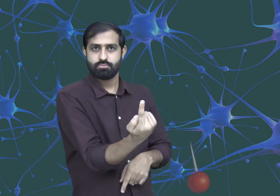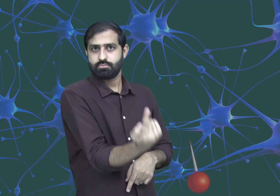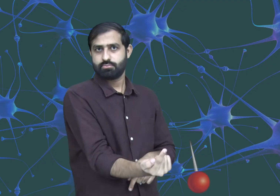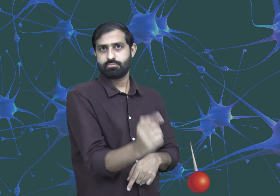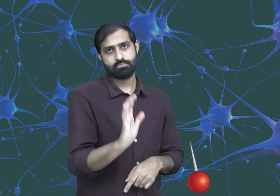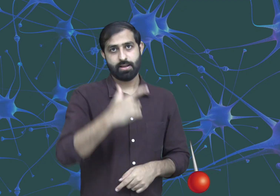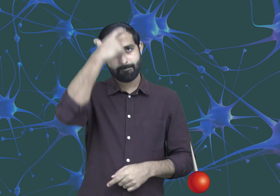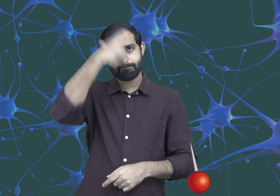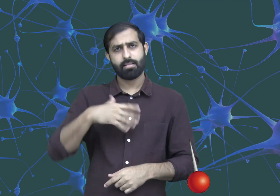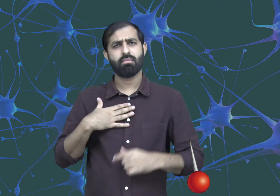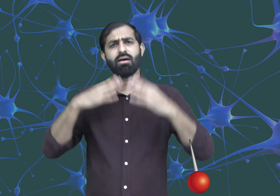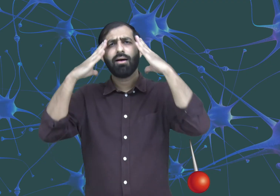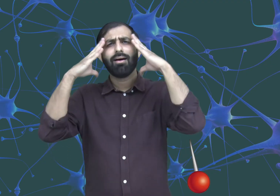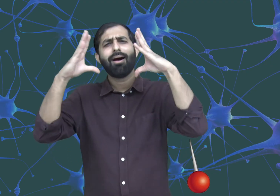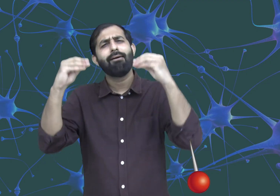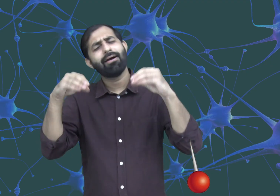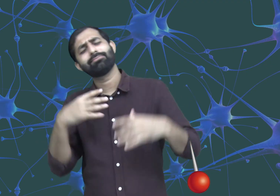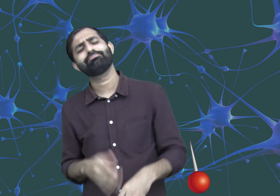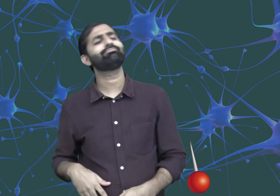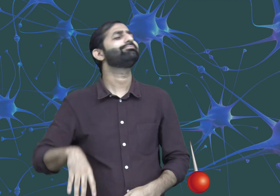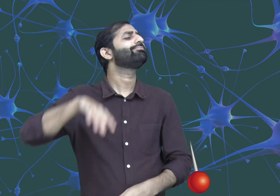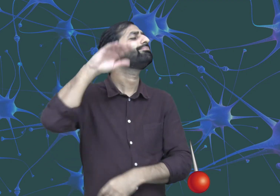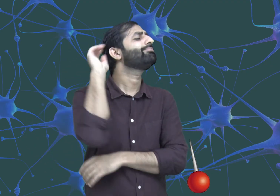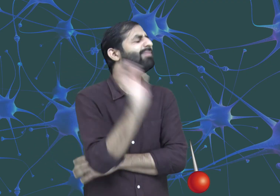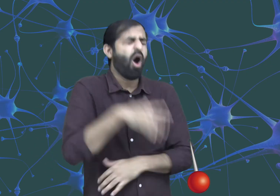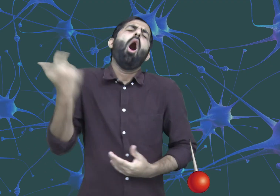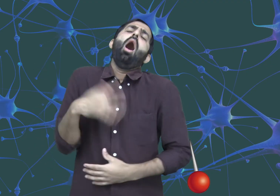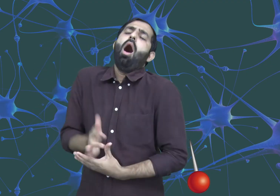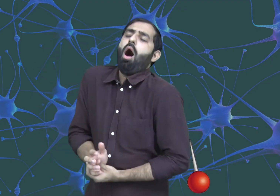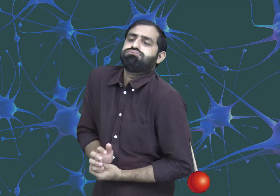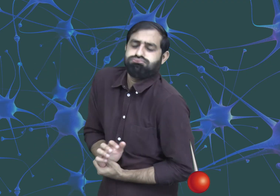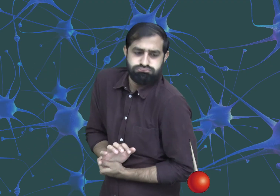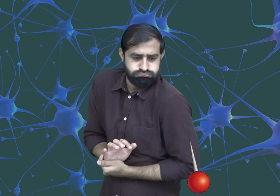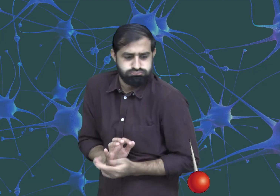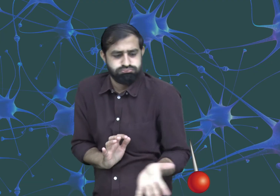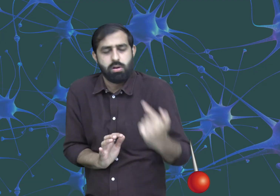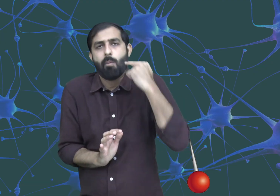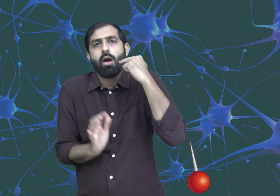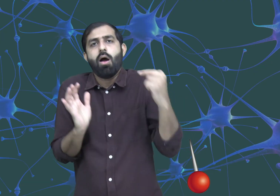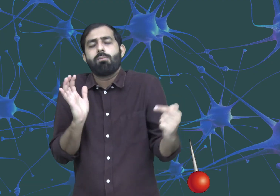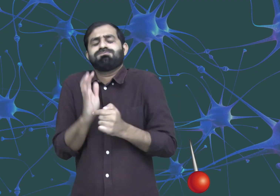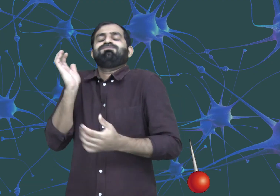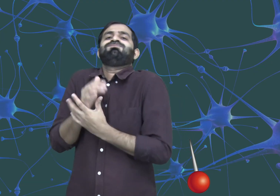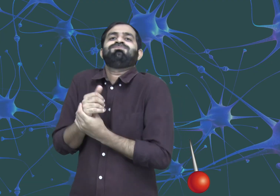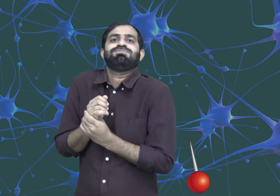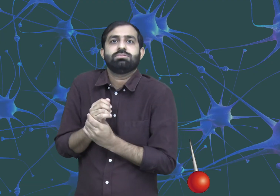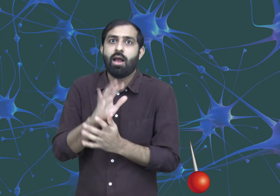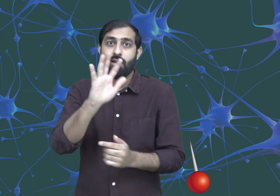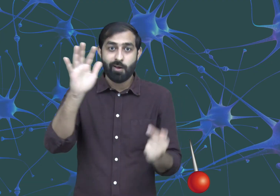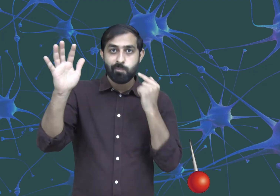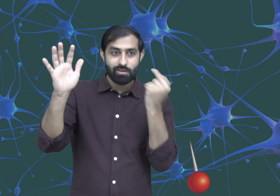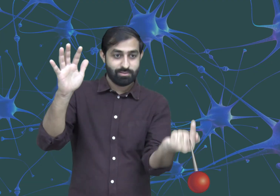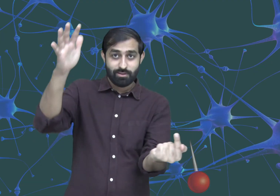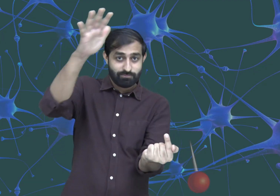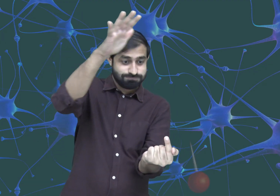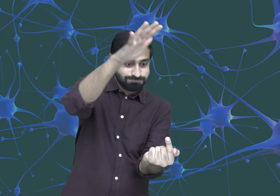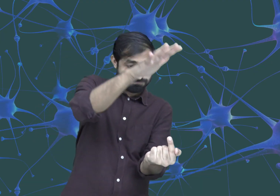When a pin pricks our finger what is our immediate reaction. Of course we remove our hand